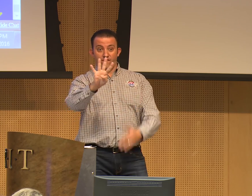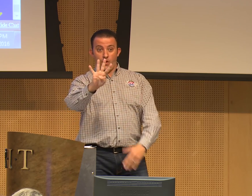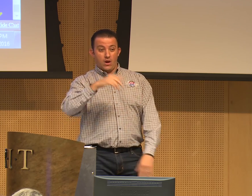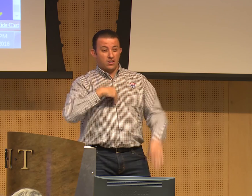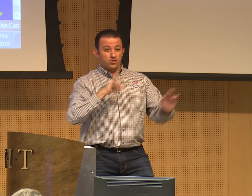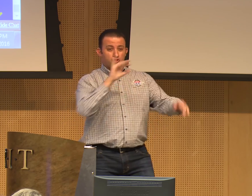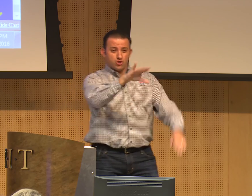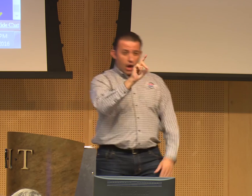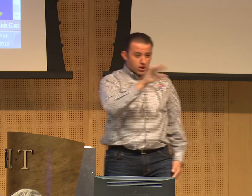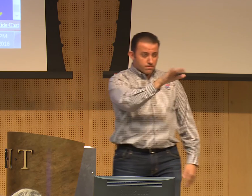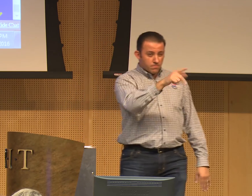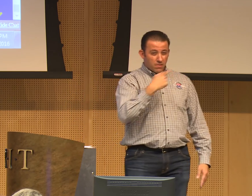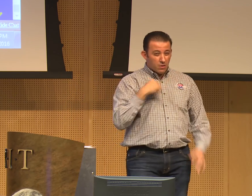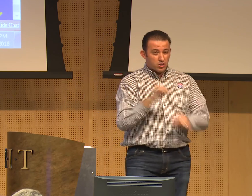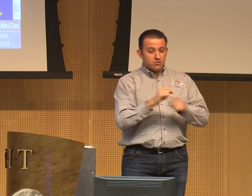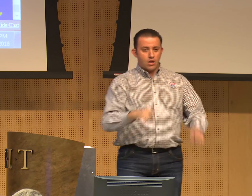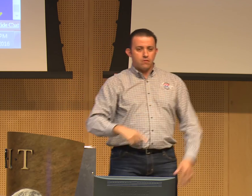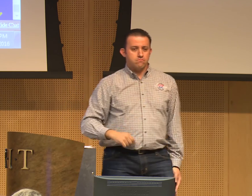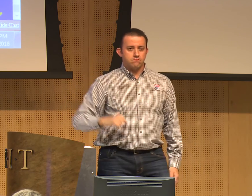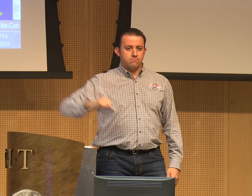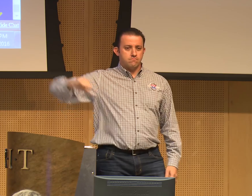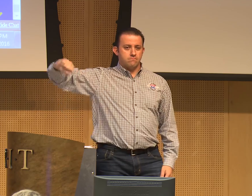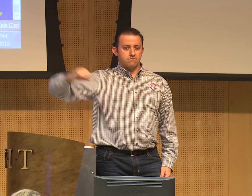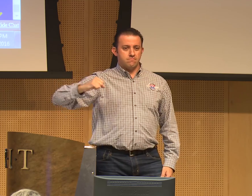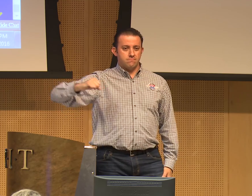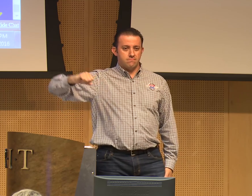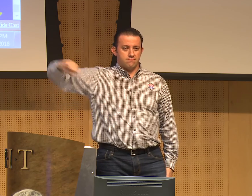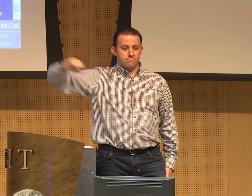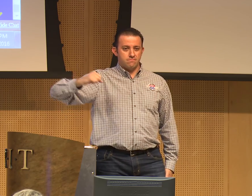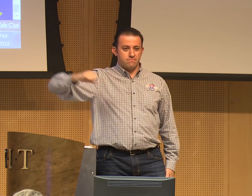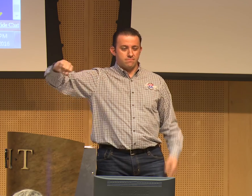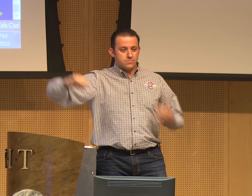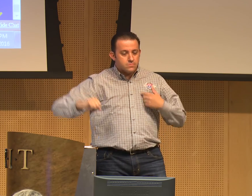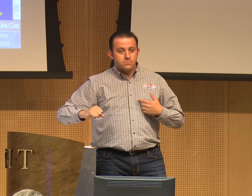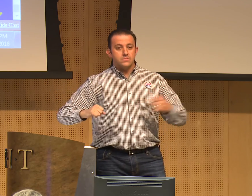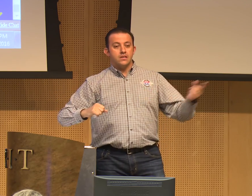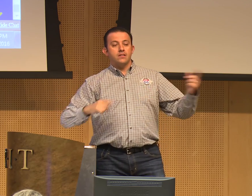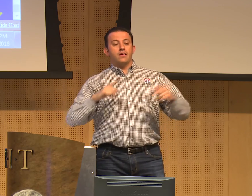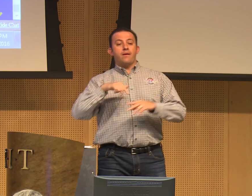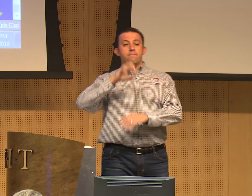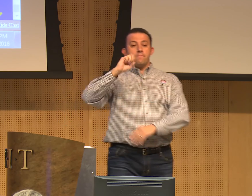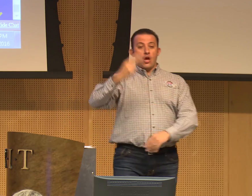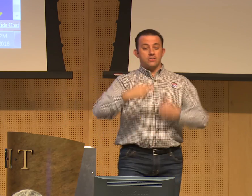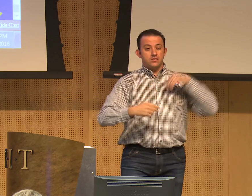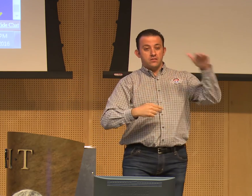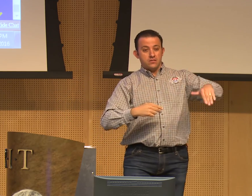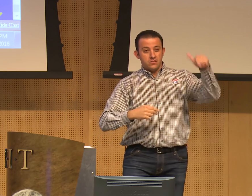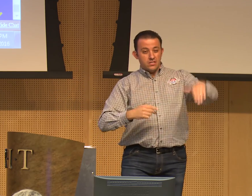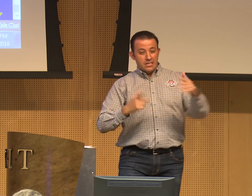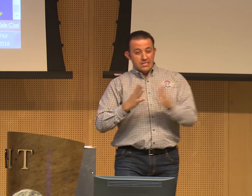and I was like, "Hey, Jarrod, my friend, I need a job." And he wasn't really sure he was going to hire me, and, you know, I started bugging him again,